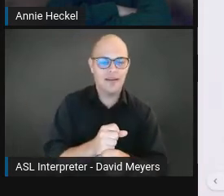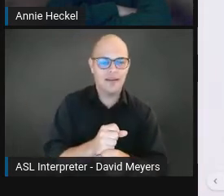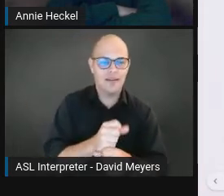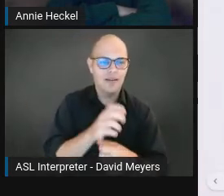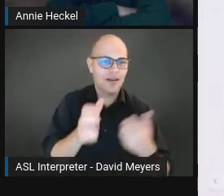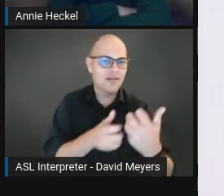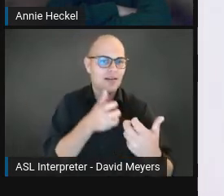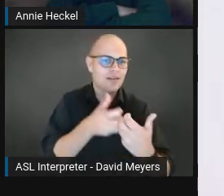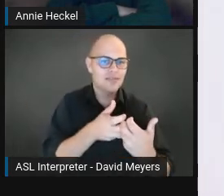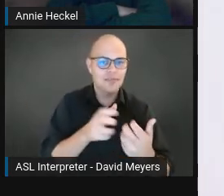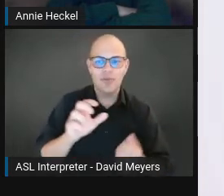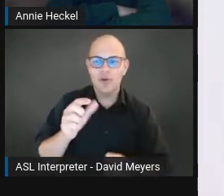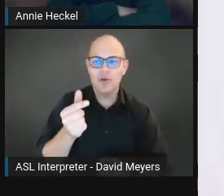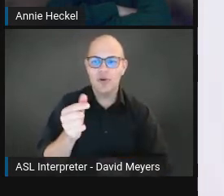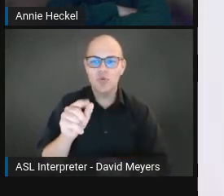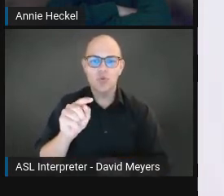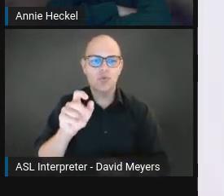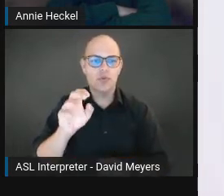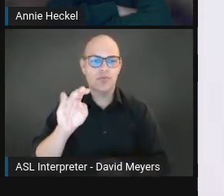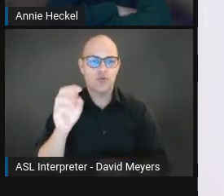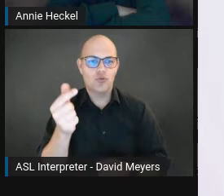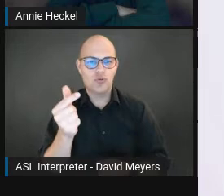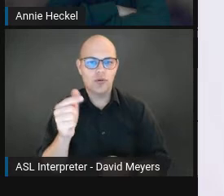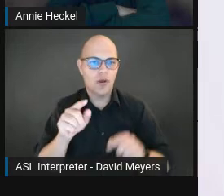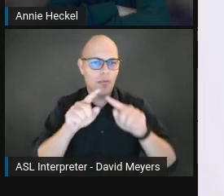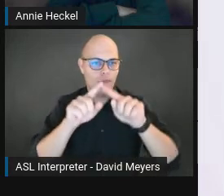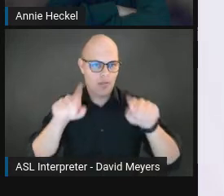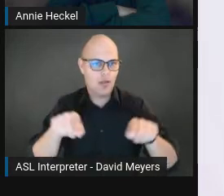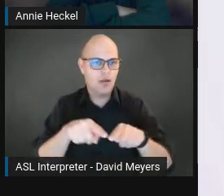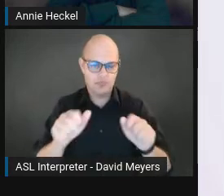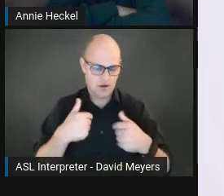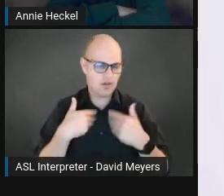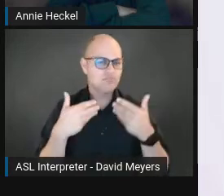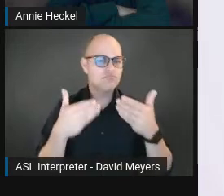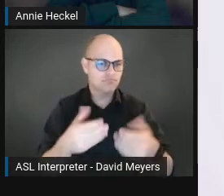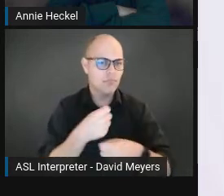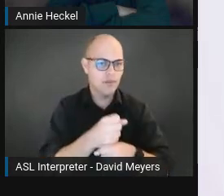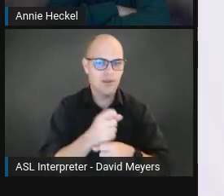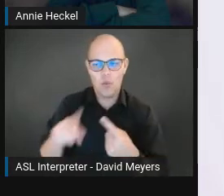This is when they're doing the page editing.